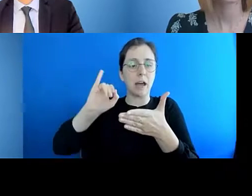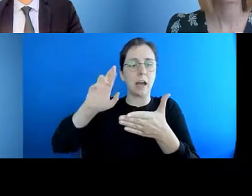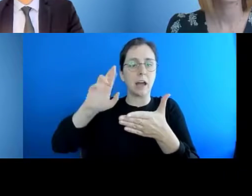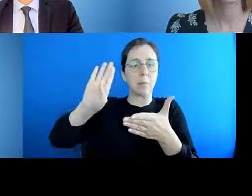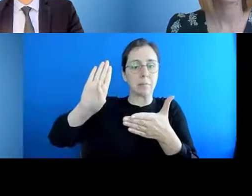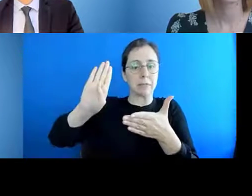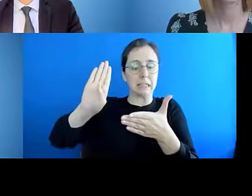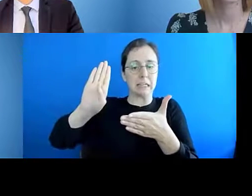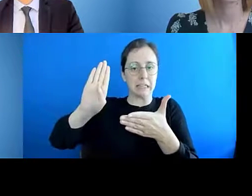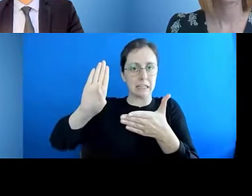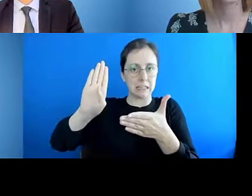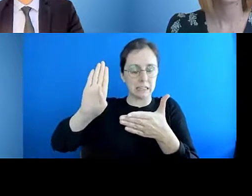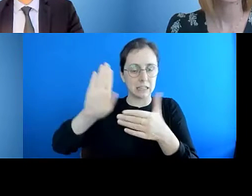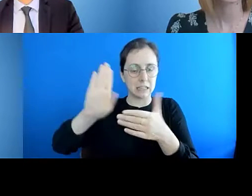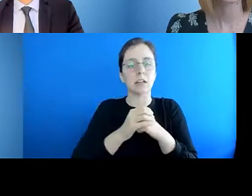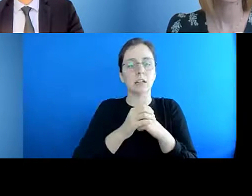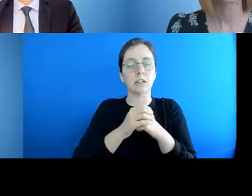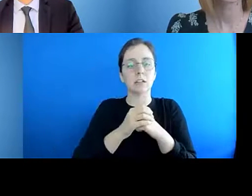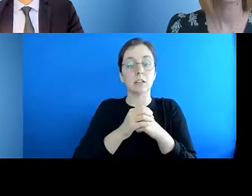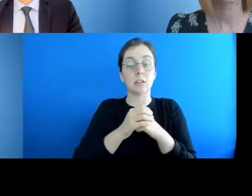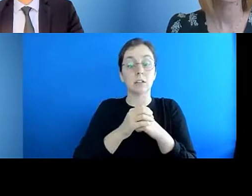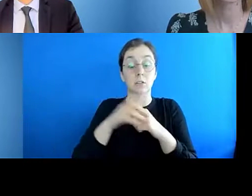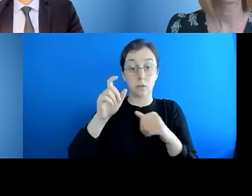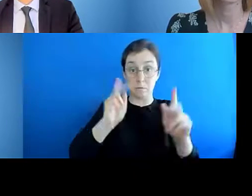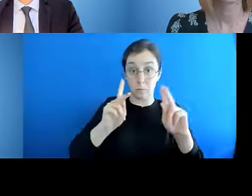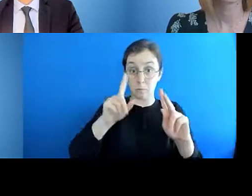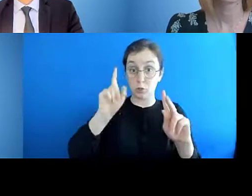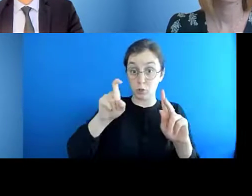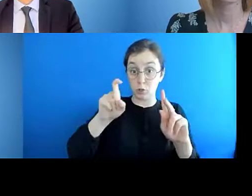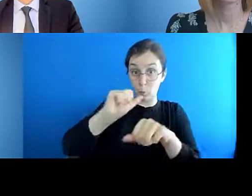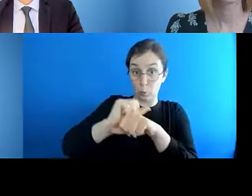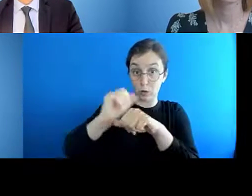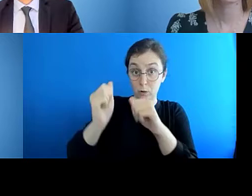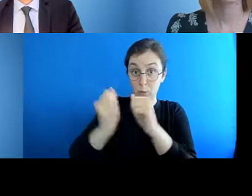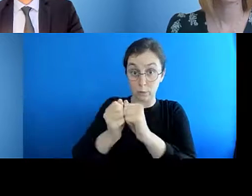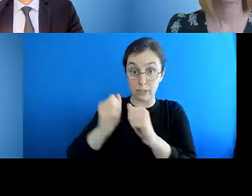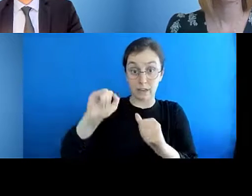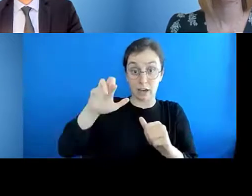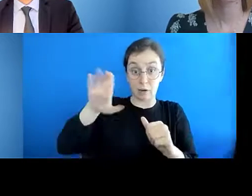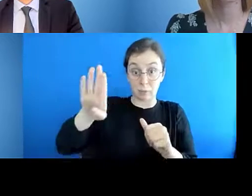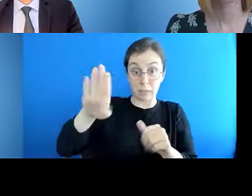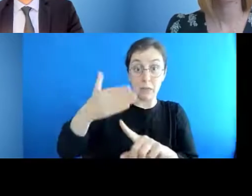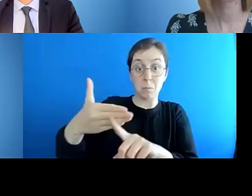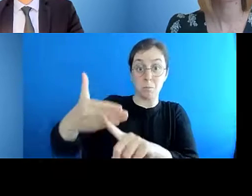Should folks be working with their IRBs ahead of applying, ahead of creating their DMS plan?